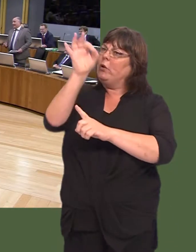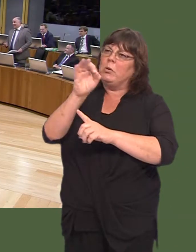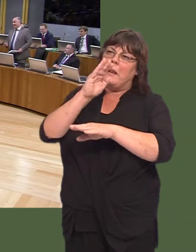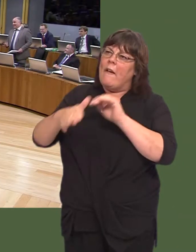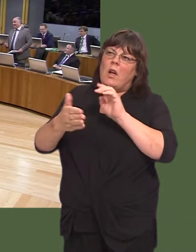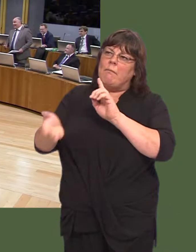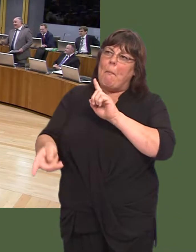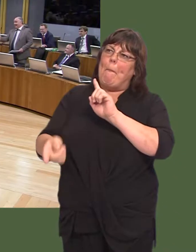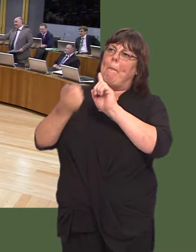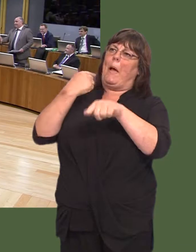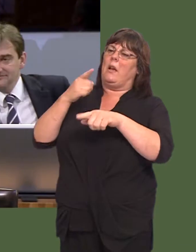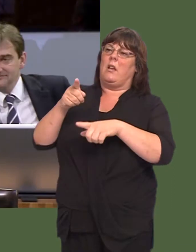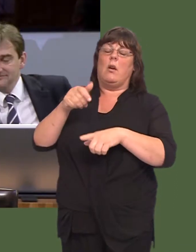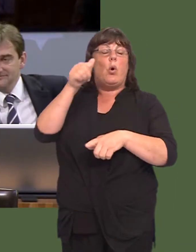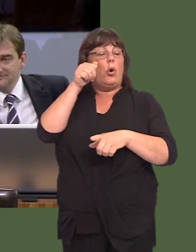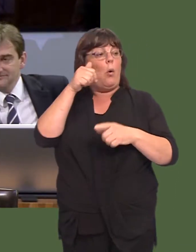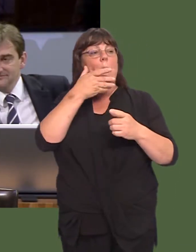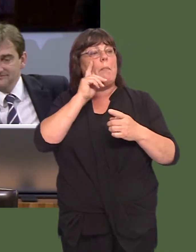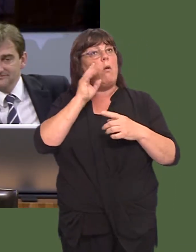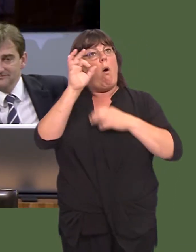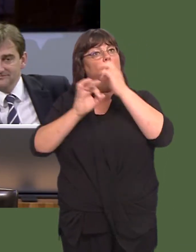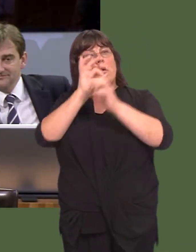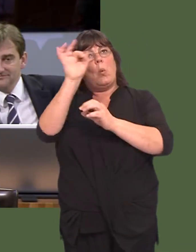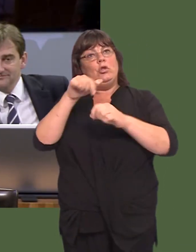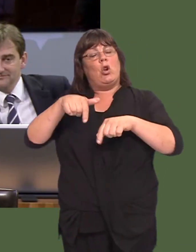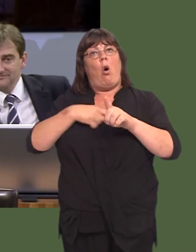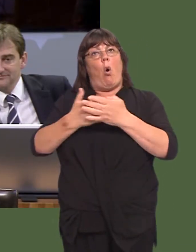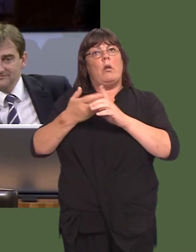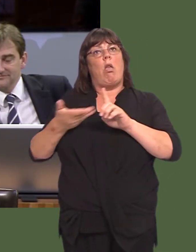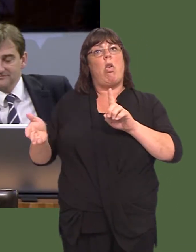stand on, to be fair, as anyone whoís asked you a question in this Chamber could attest to.